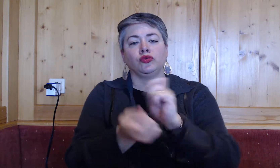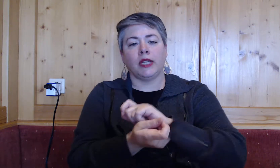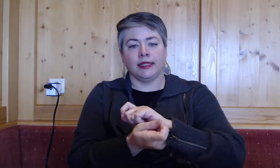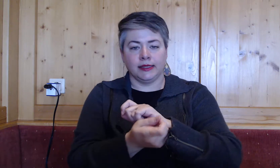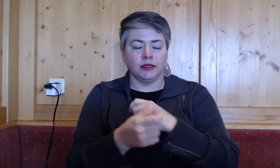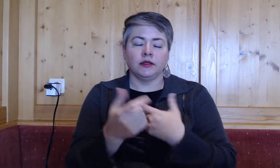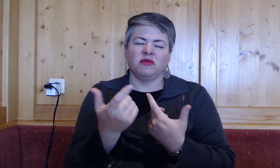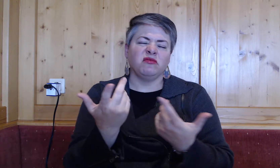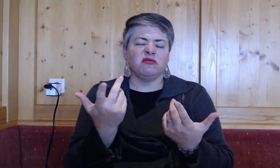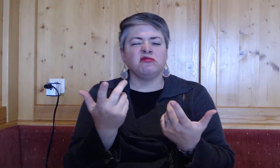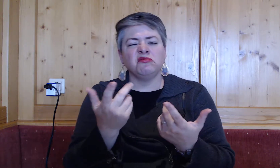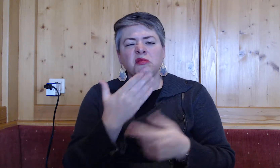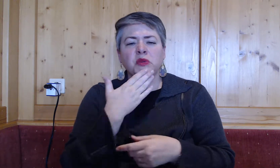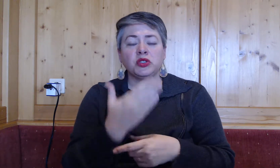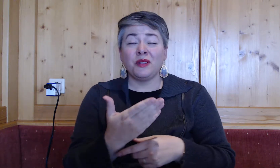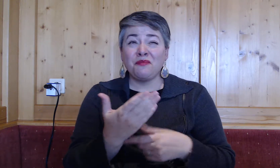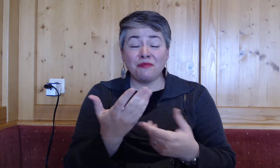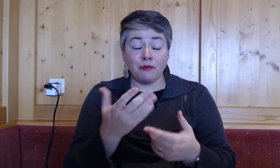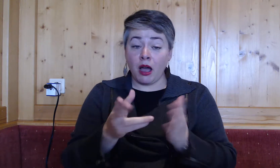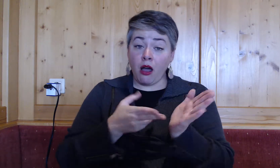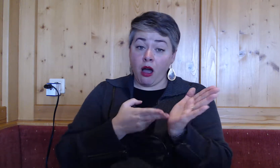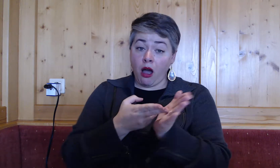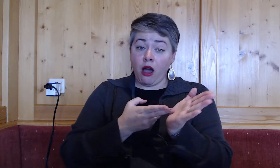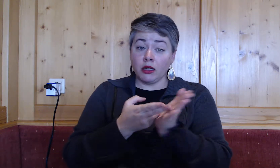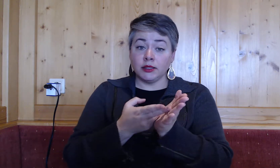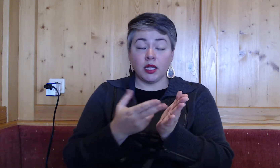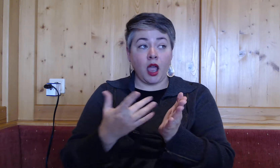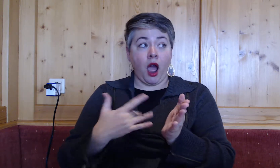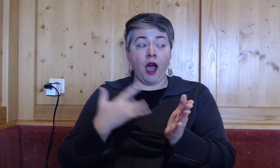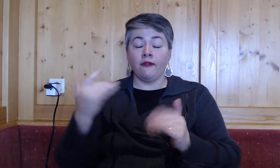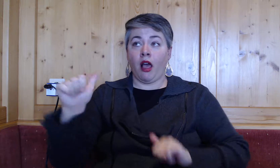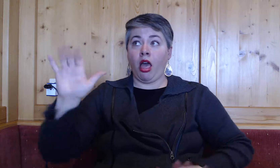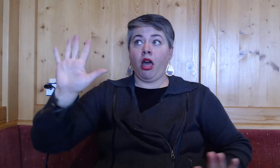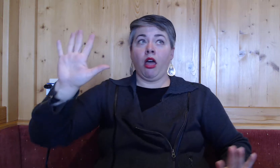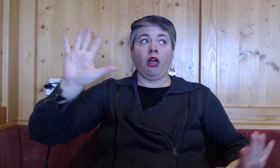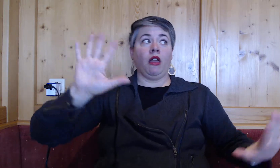So cool. But honestly, I was completely overwhelmed.